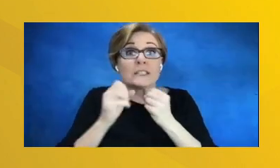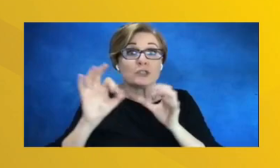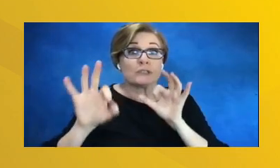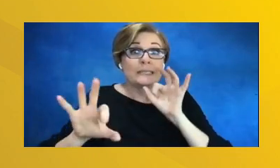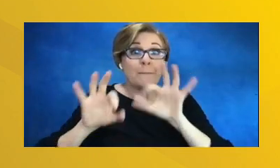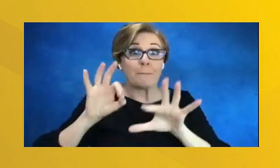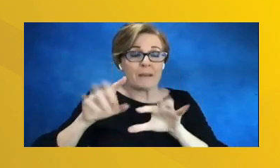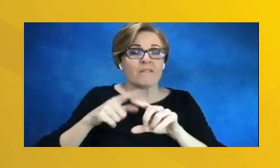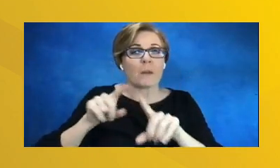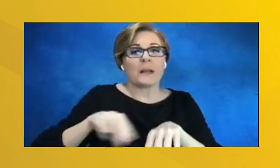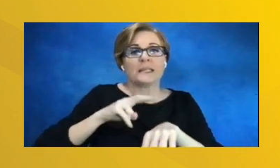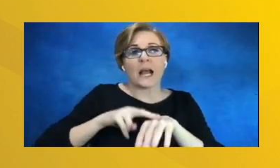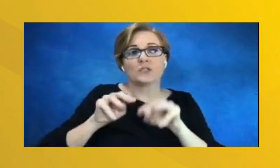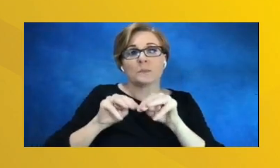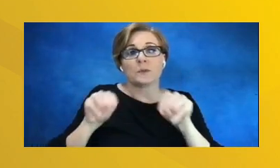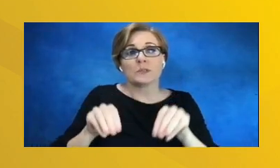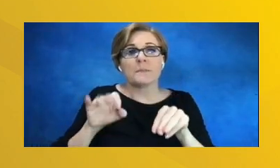Museum of American History.